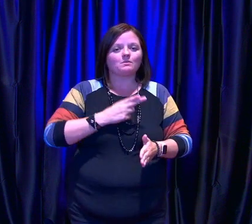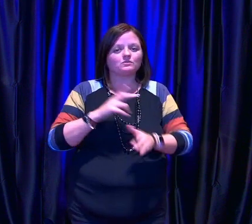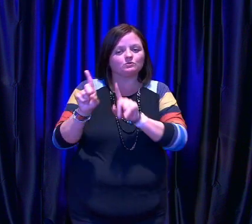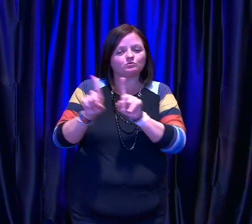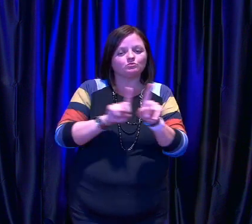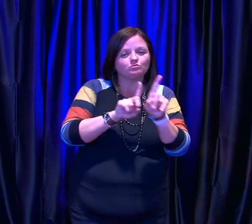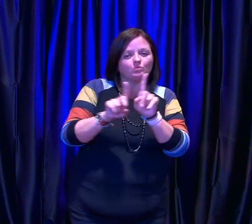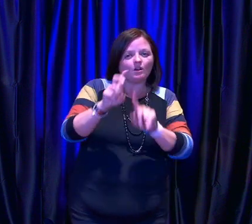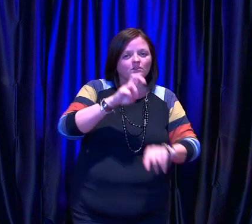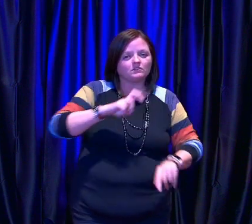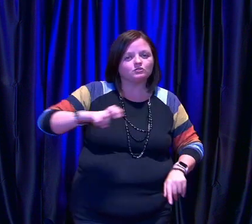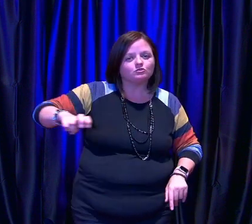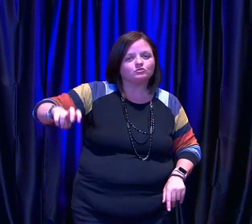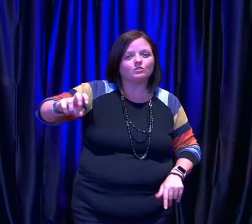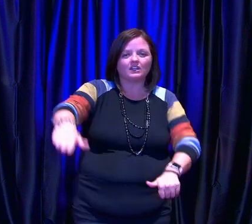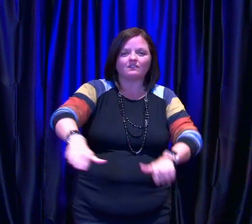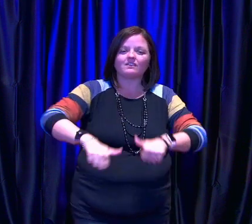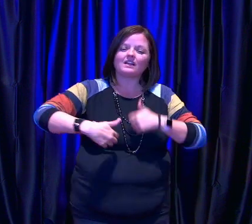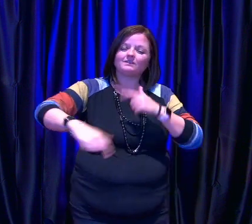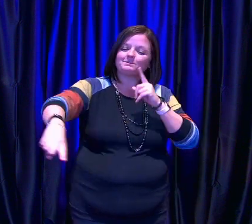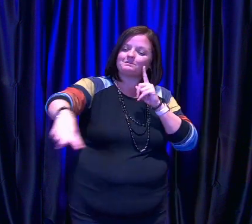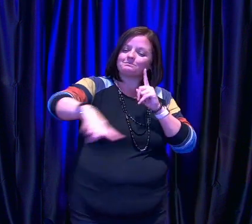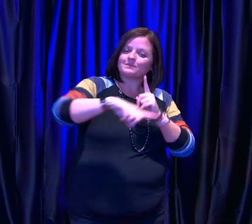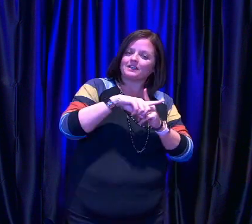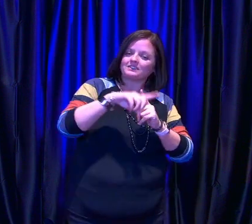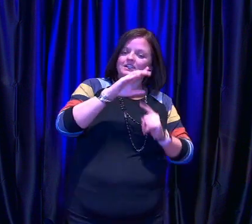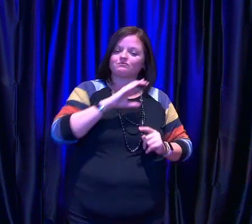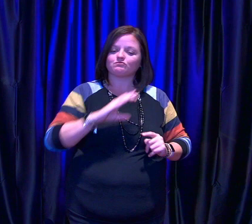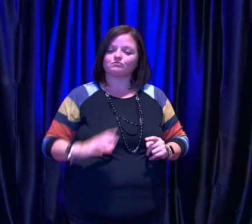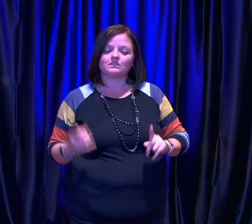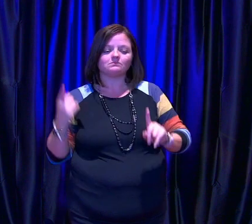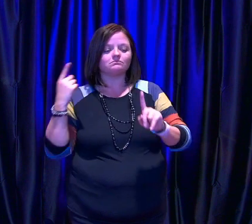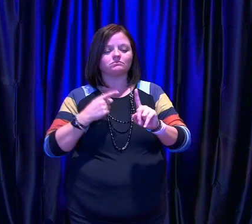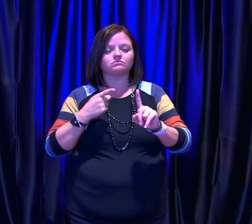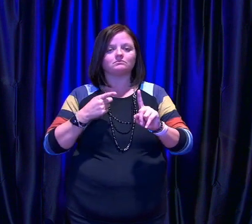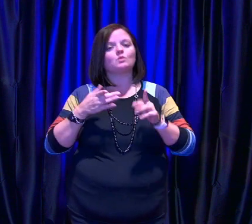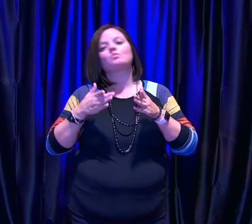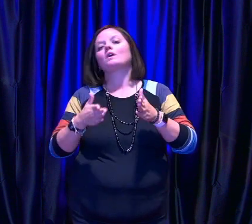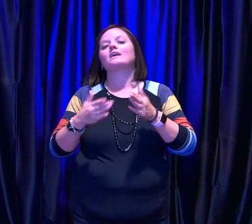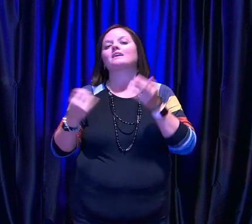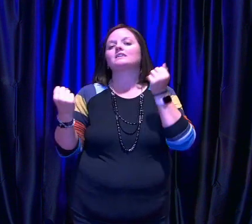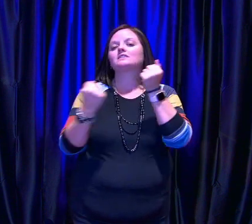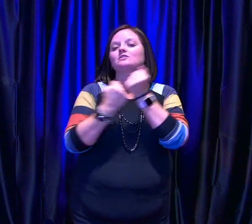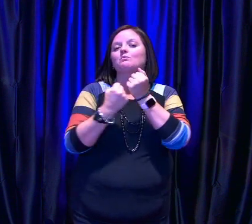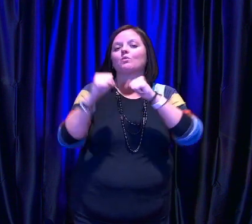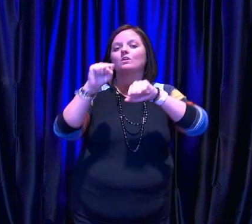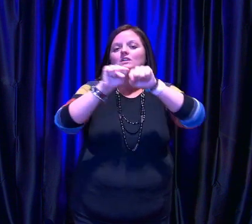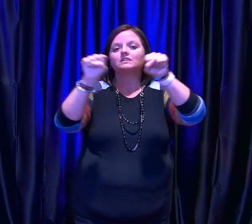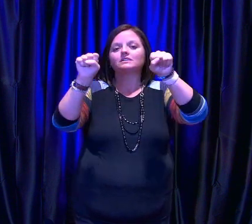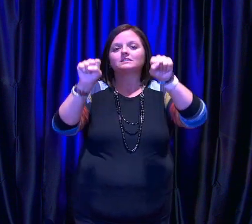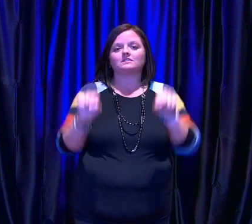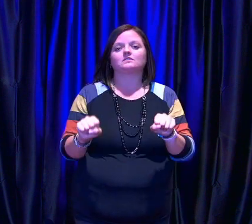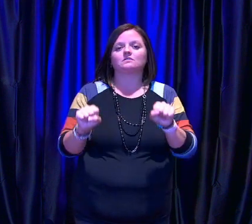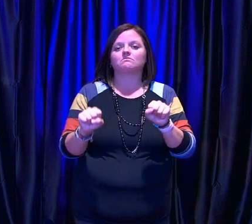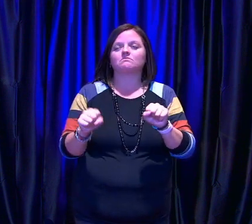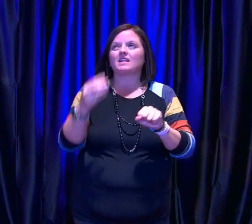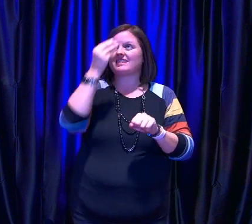life in a positive and Christ-like way it is a support system that the keeping the sabbath